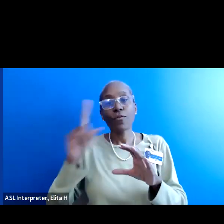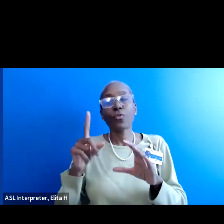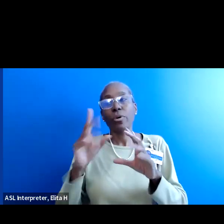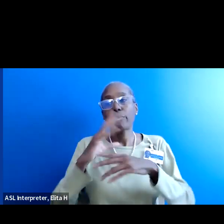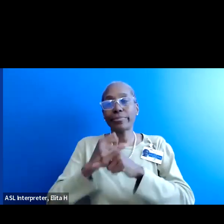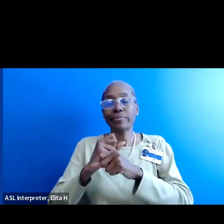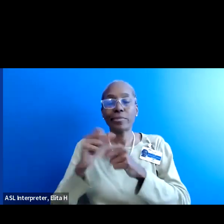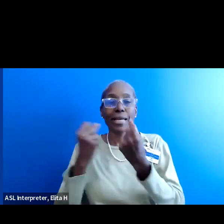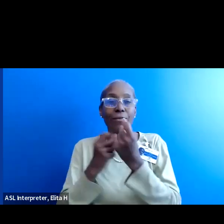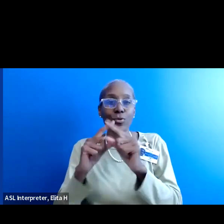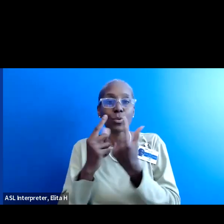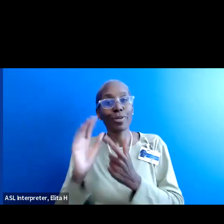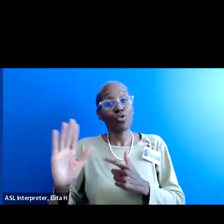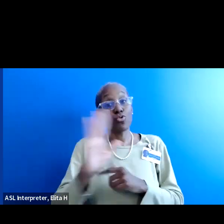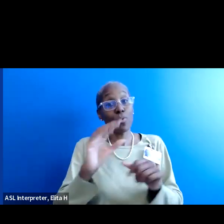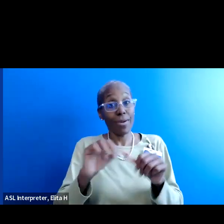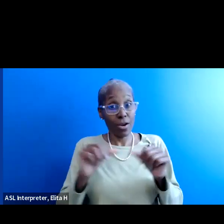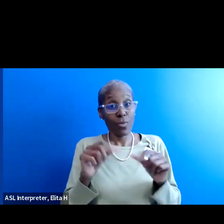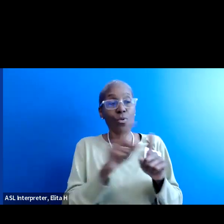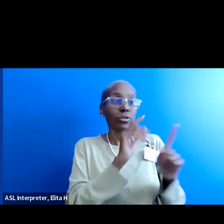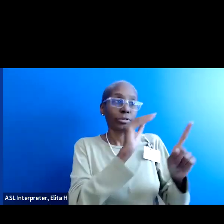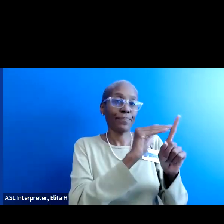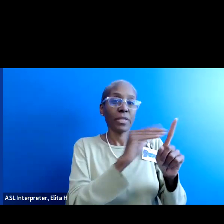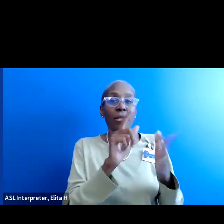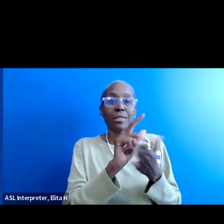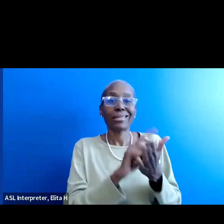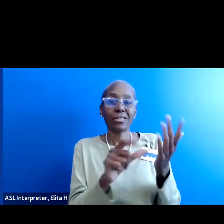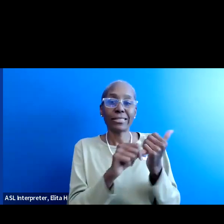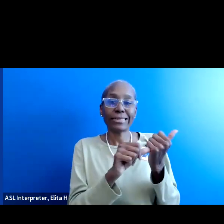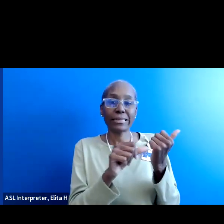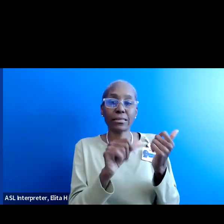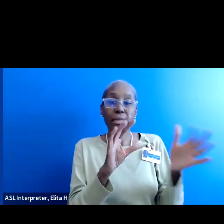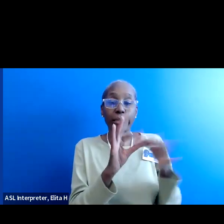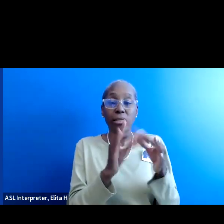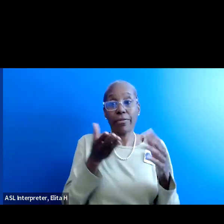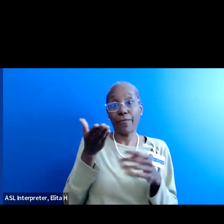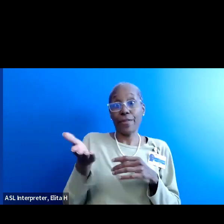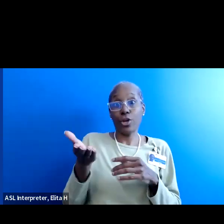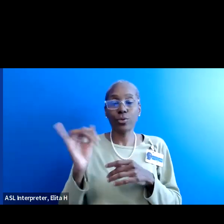in your area and then also reach out to the legal assistance link that I posted there and see if they can help.